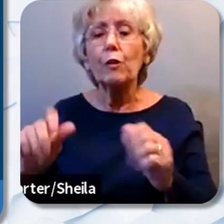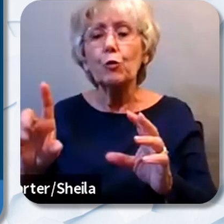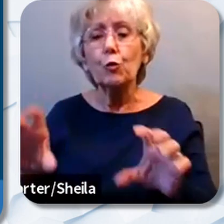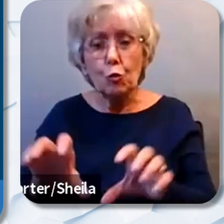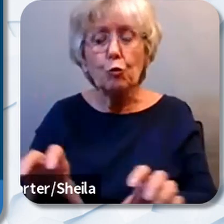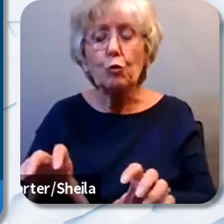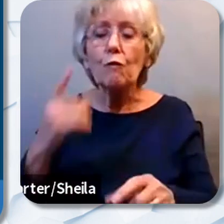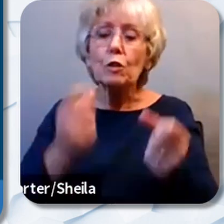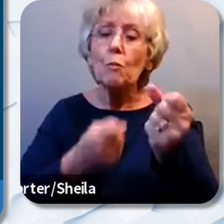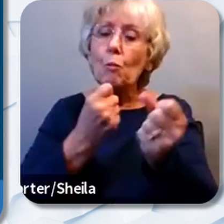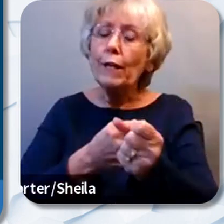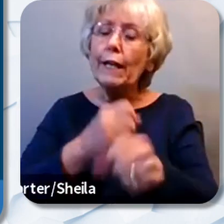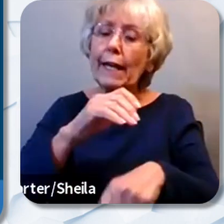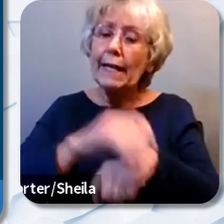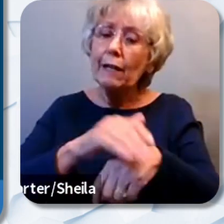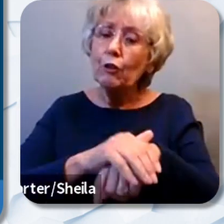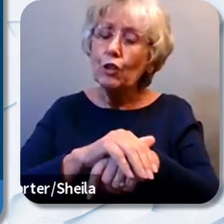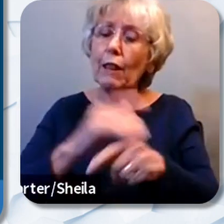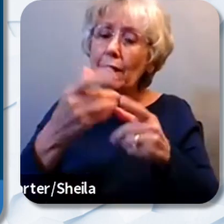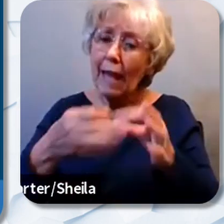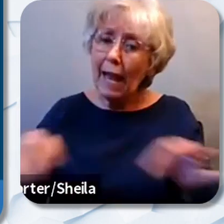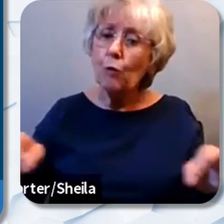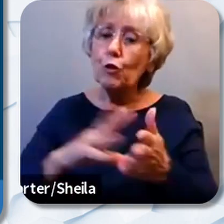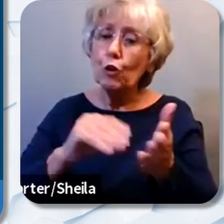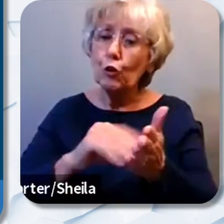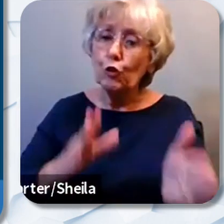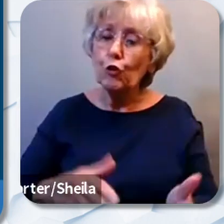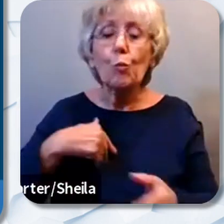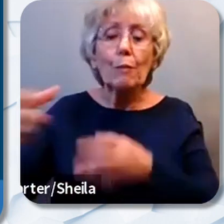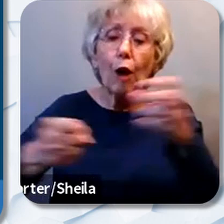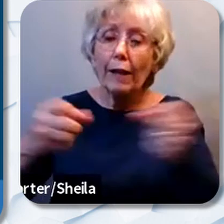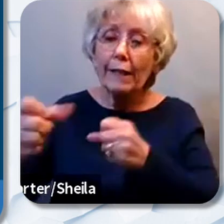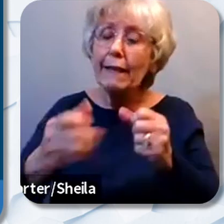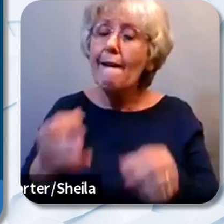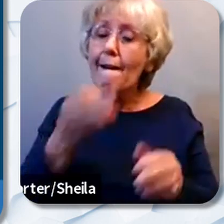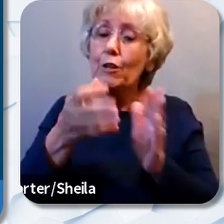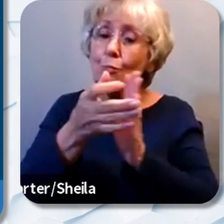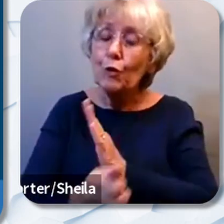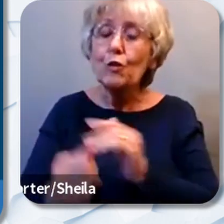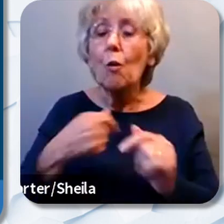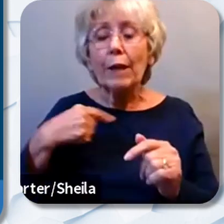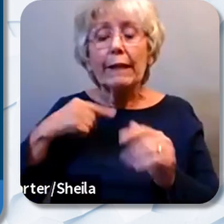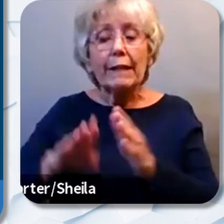and when a coach so we brought in the experts and we created a professional development model based